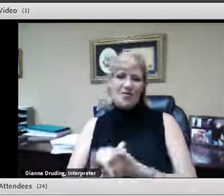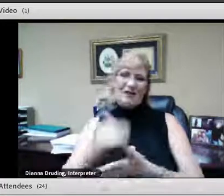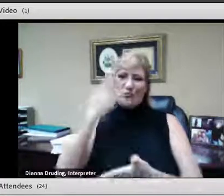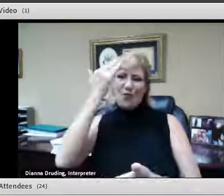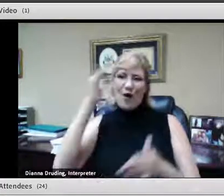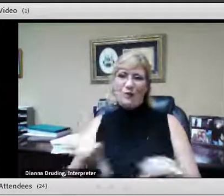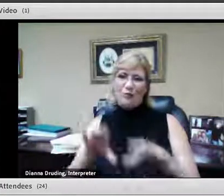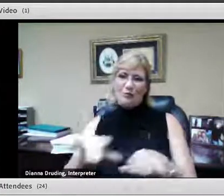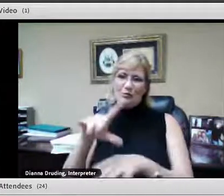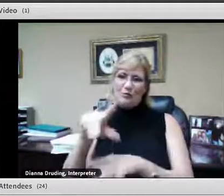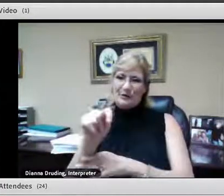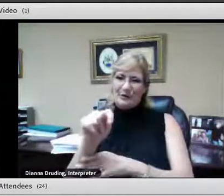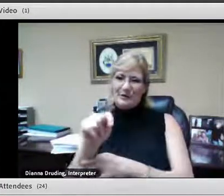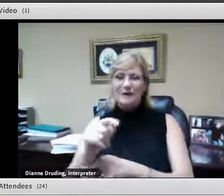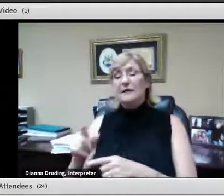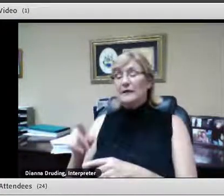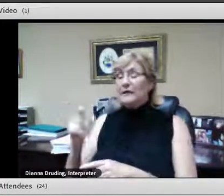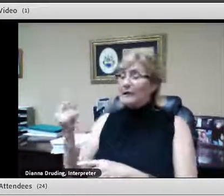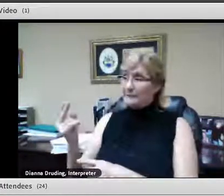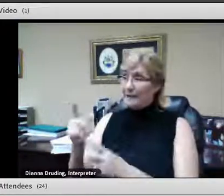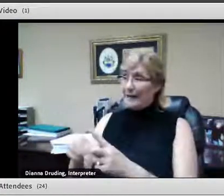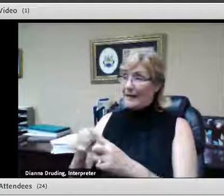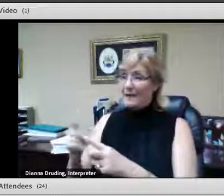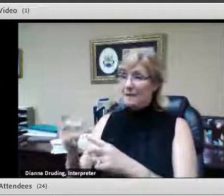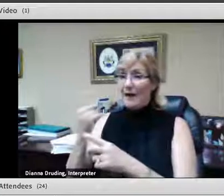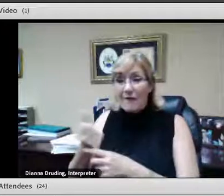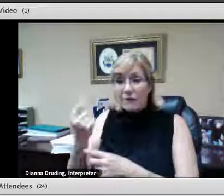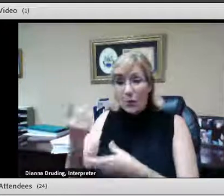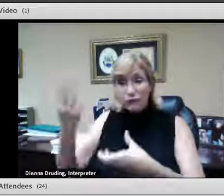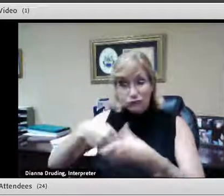Hilary: And all of a sudden, everyone just jumps onboard, and it works. Ryan: Exactly.